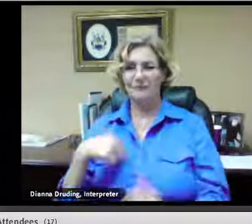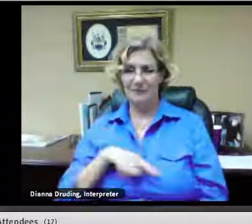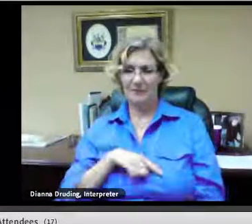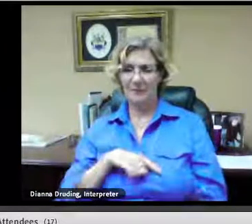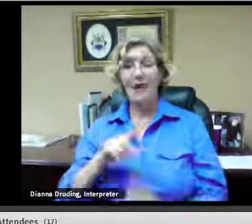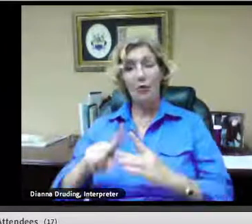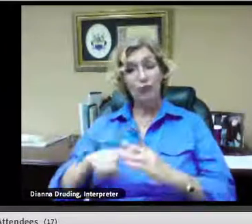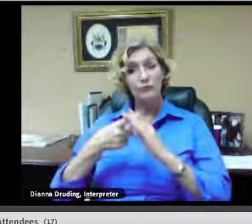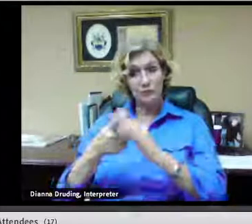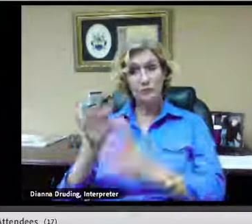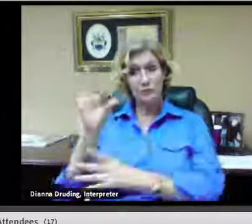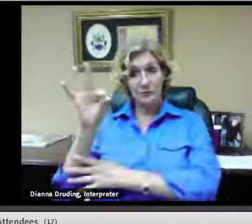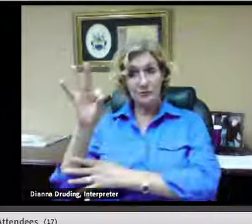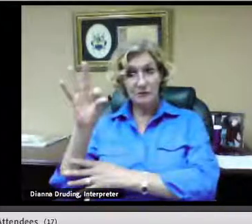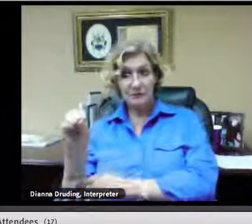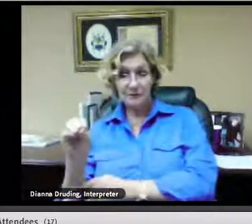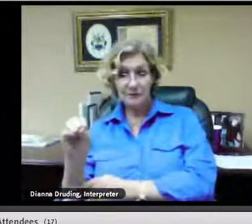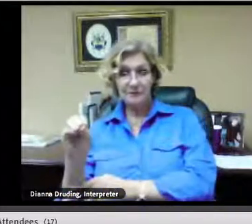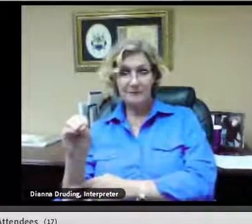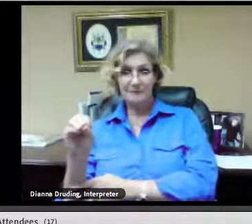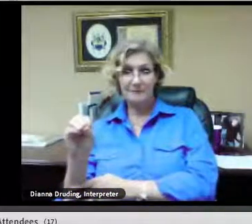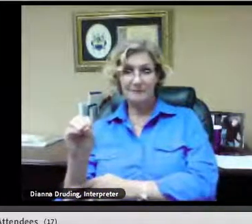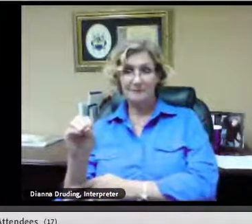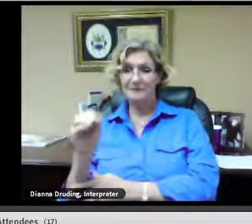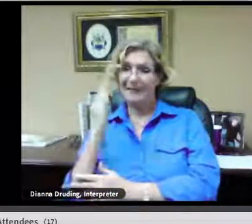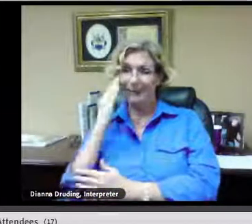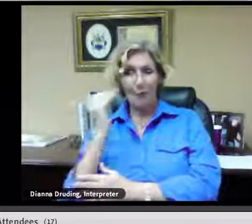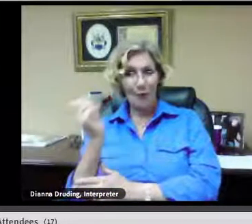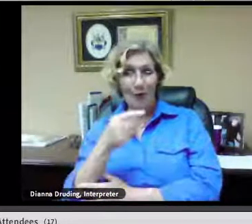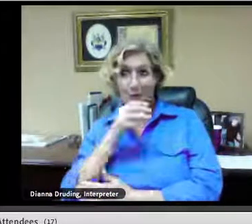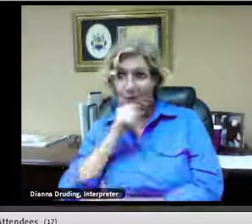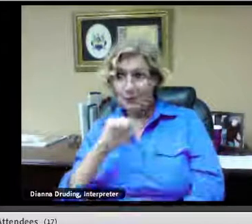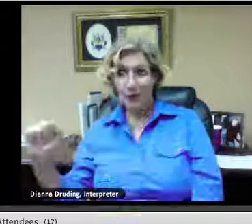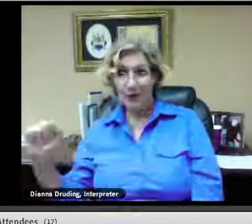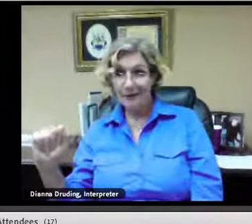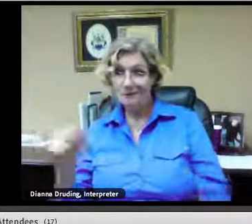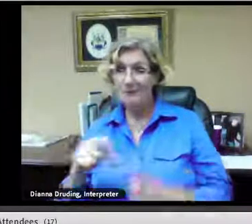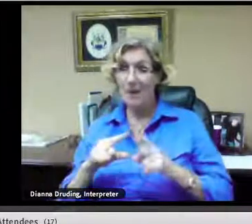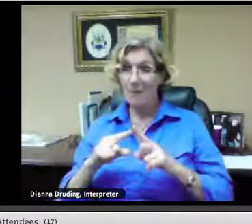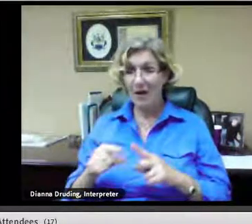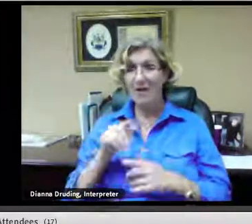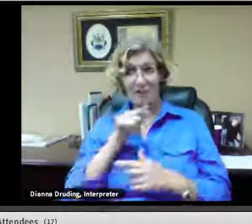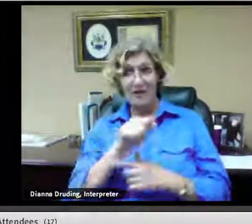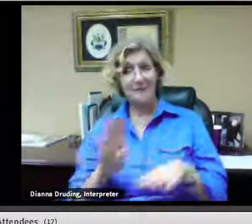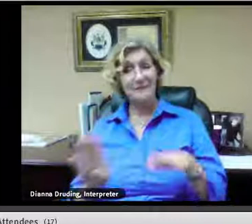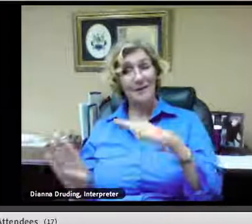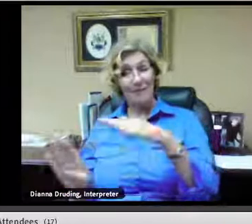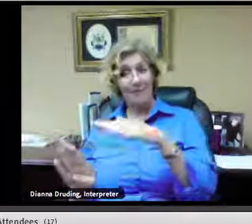but this is basically pre-Internet, pretechnology that we use every single day.